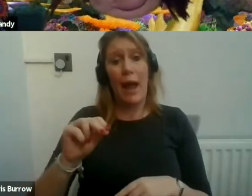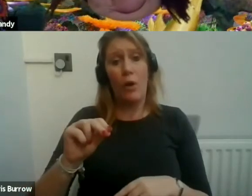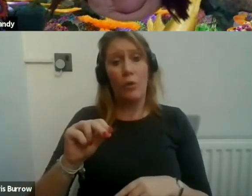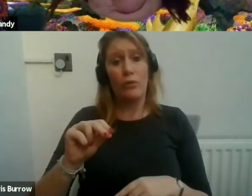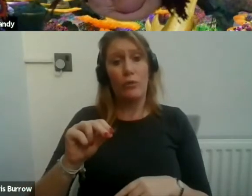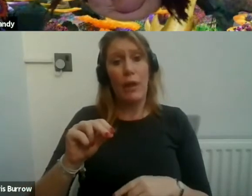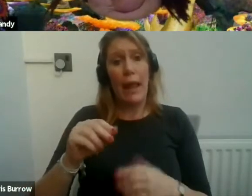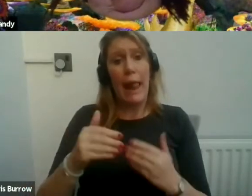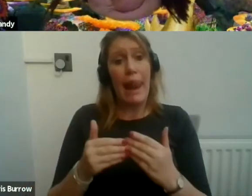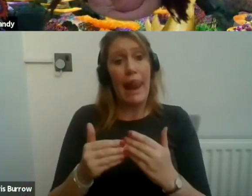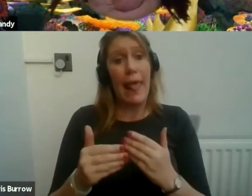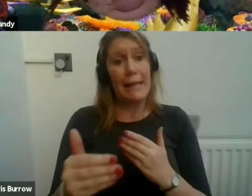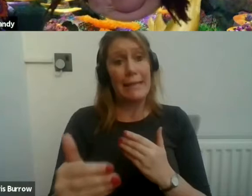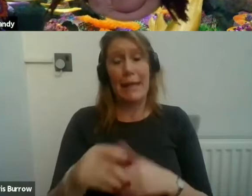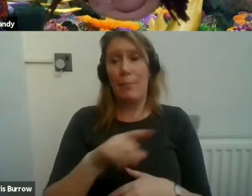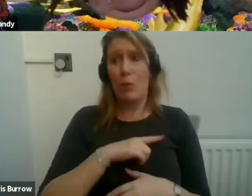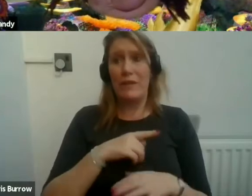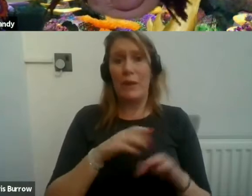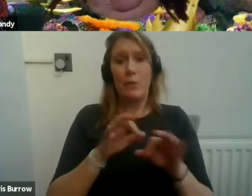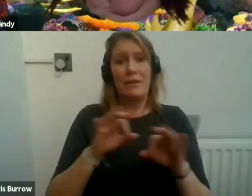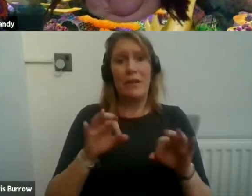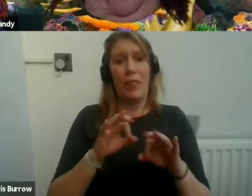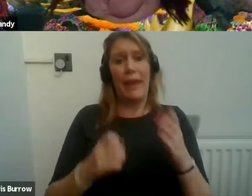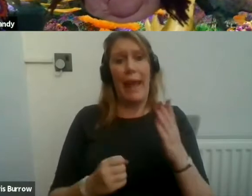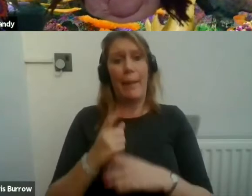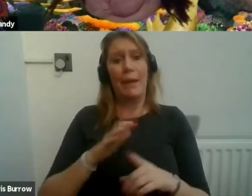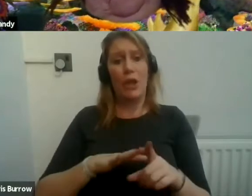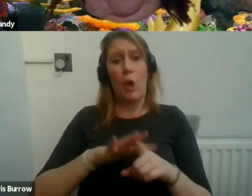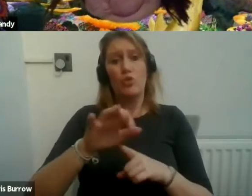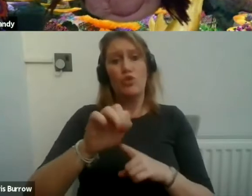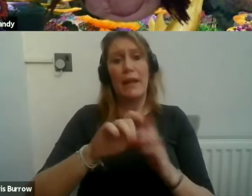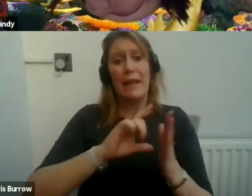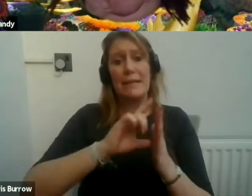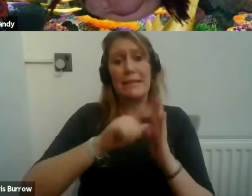going on for us as disabled artist as